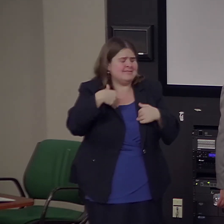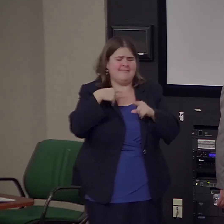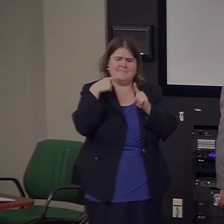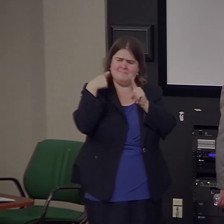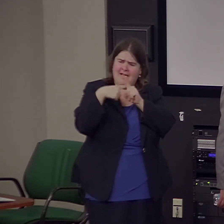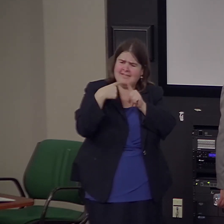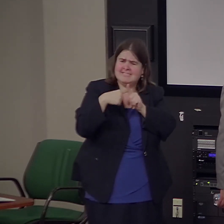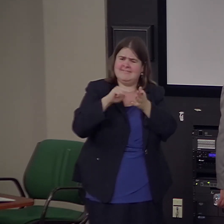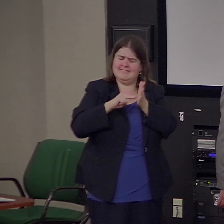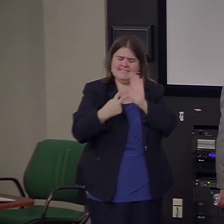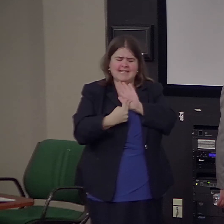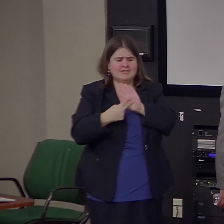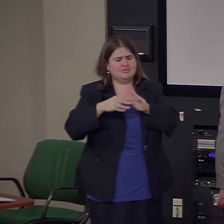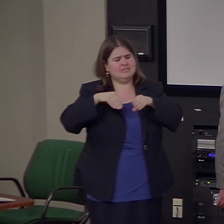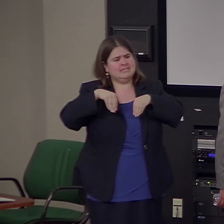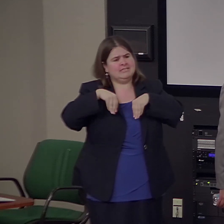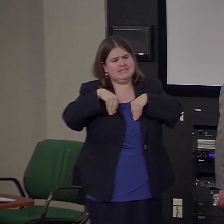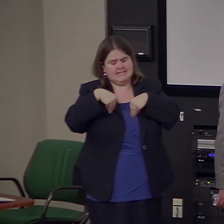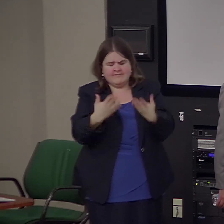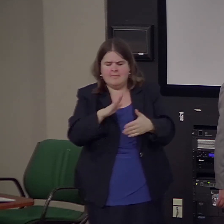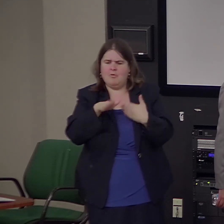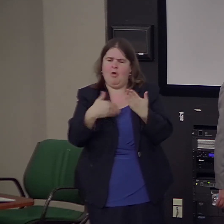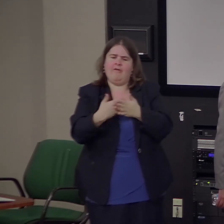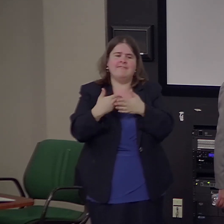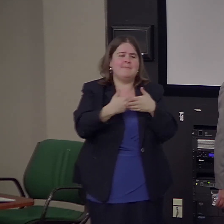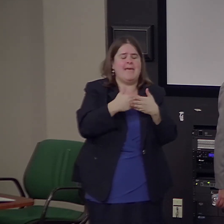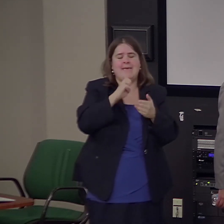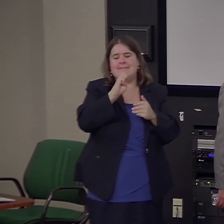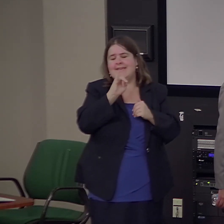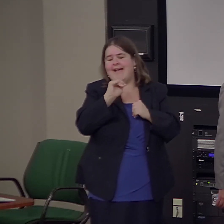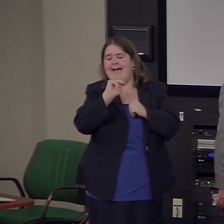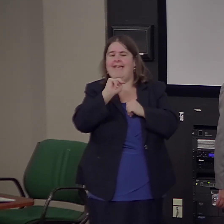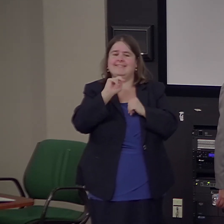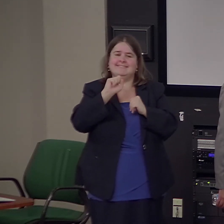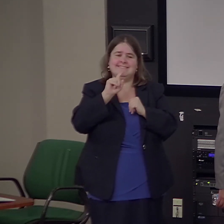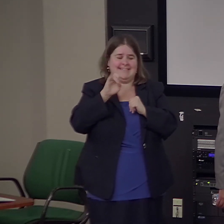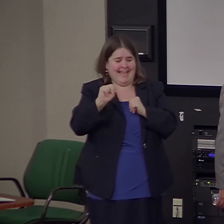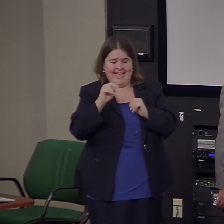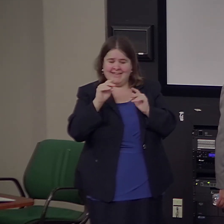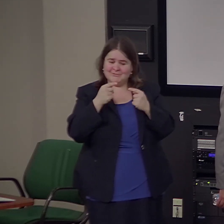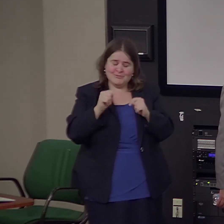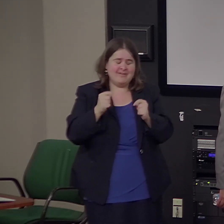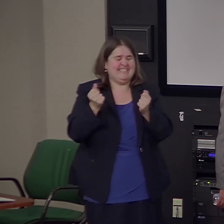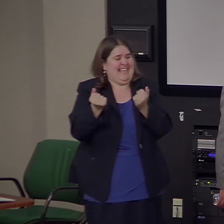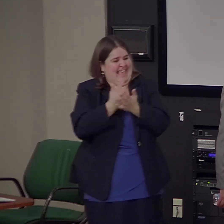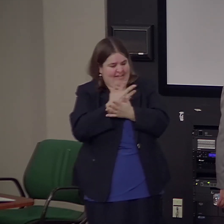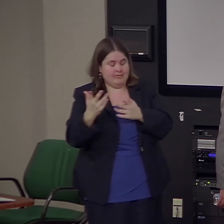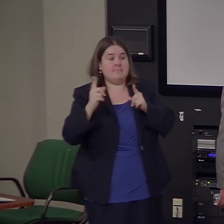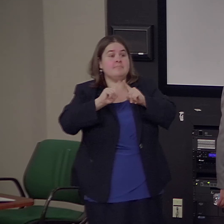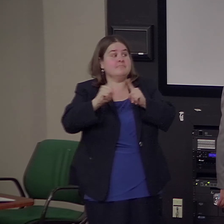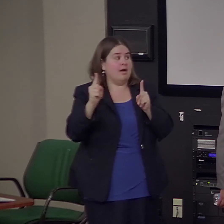and give them all of the Baby Einstein toys but the medical institution has told these parents,